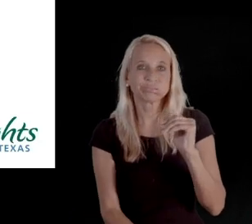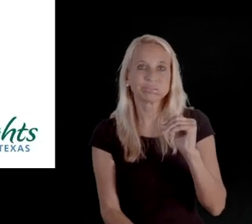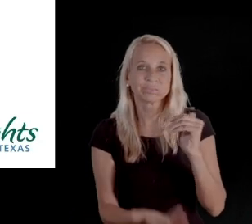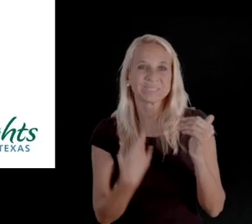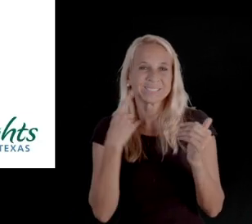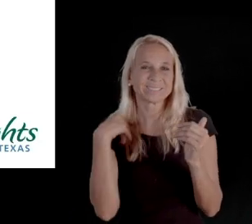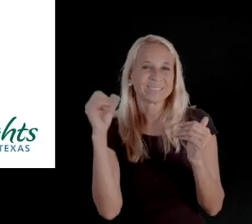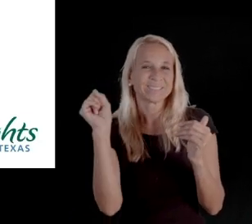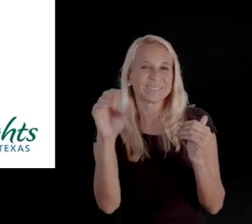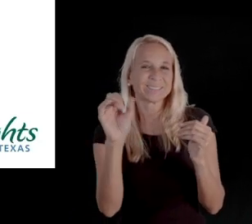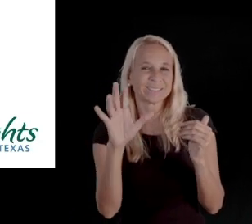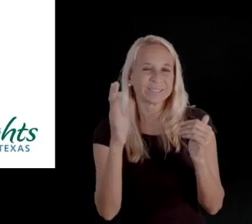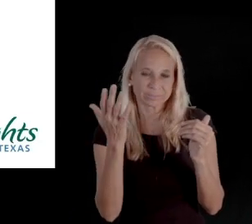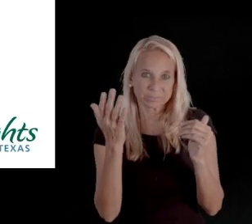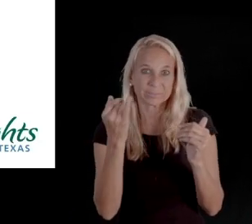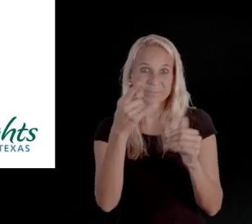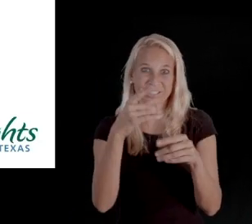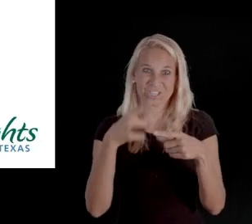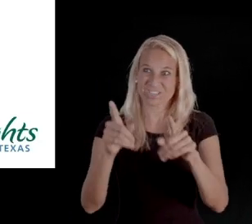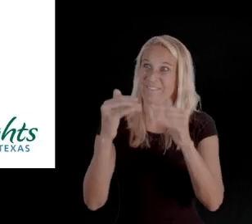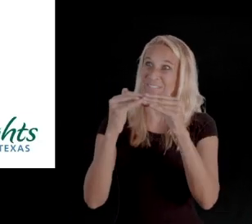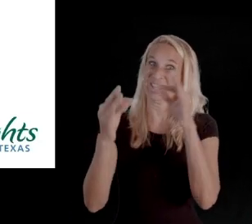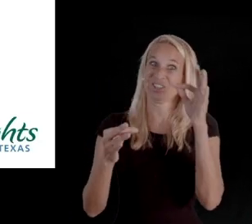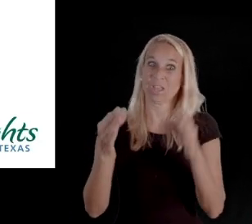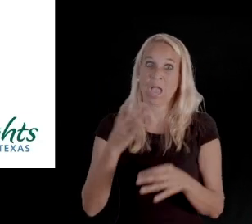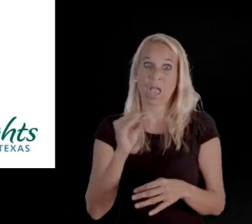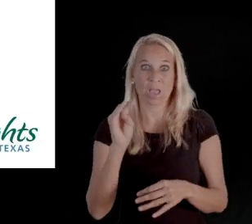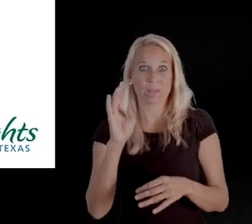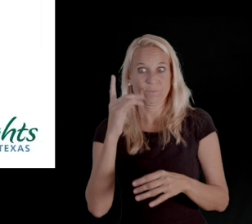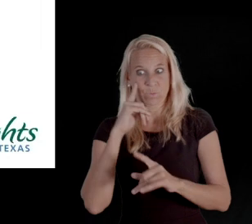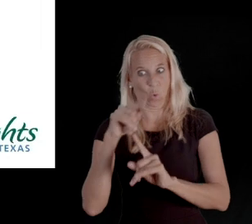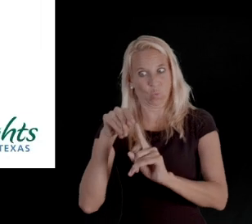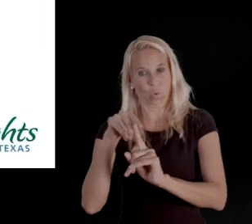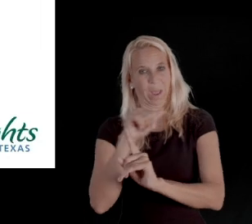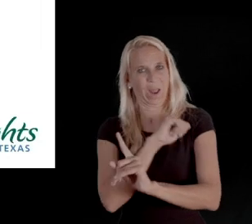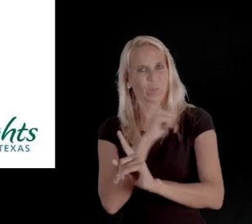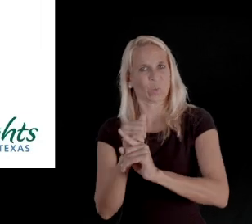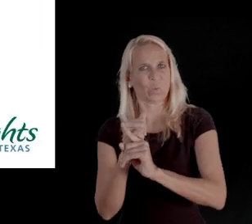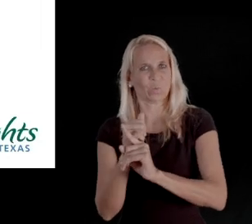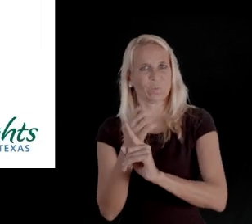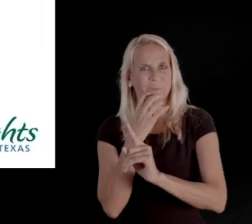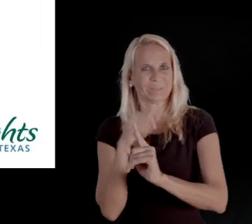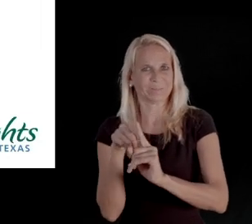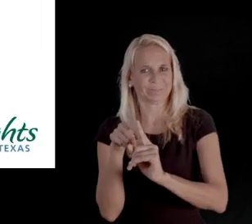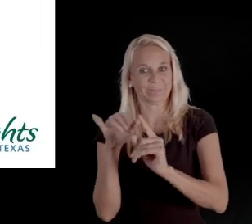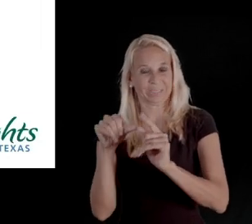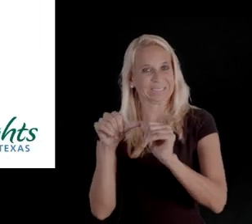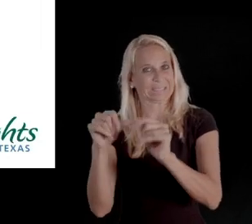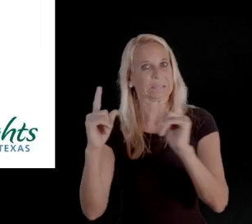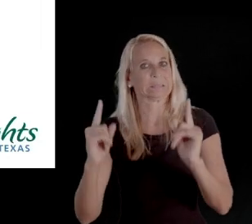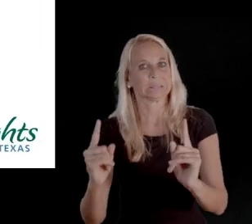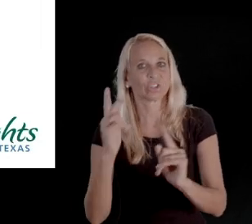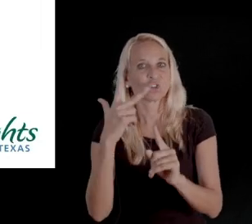which as I mentioned sometimes you're in a fair hearing for an authorization that lasts three months.